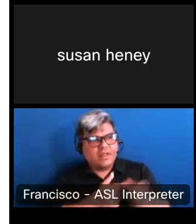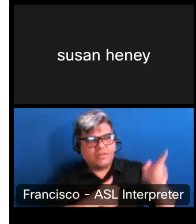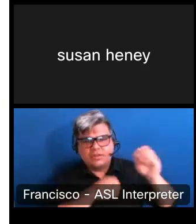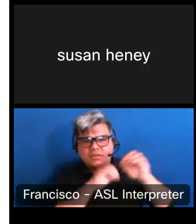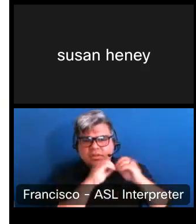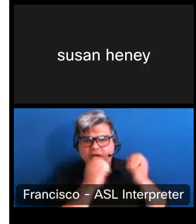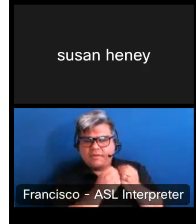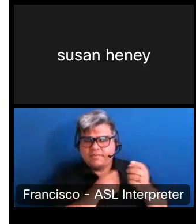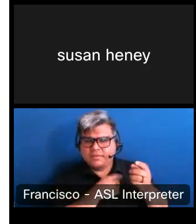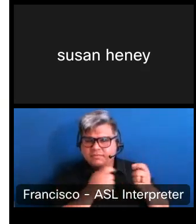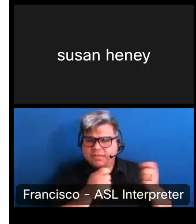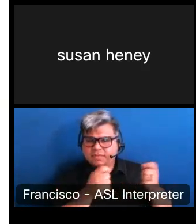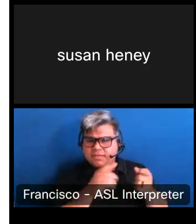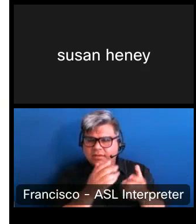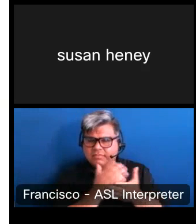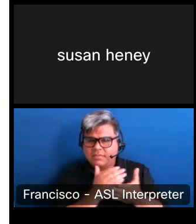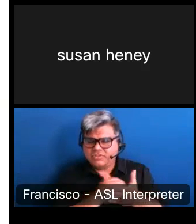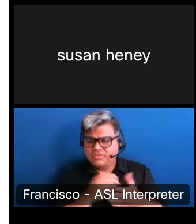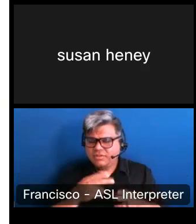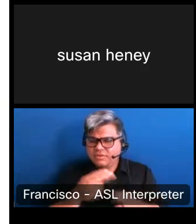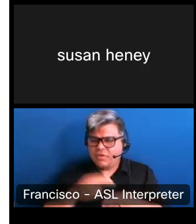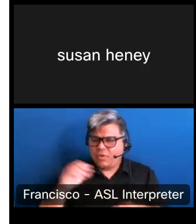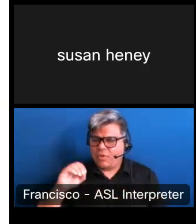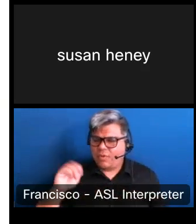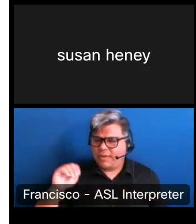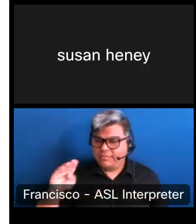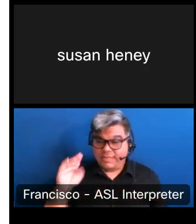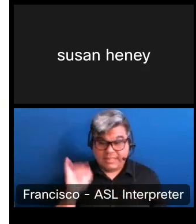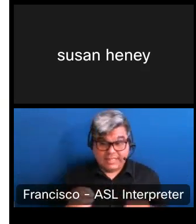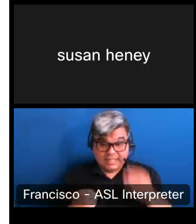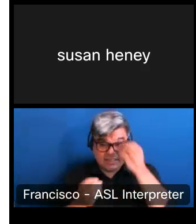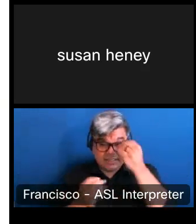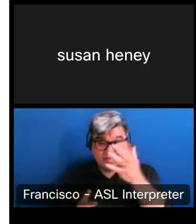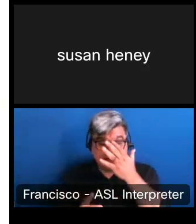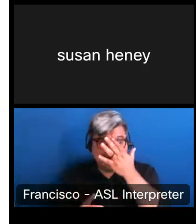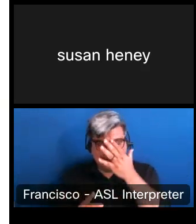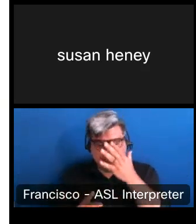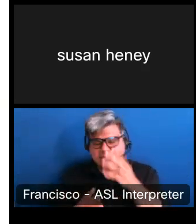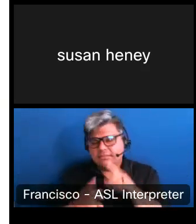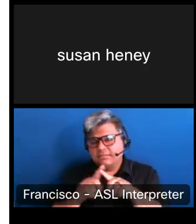otherwise known as OMB, and these data are based on self-identification. The racial categories